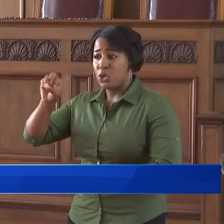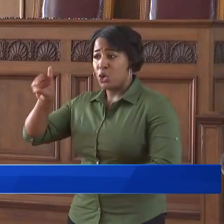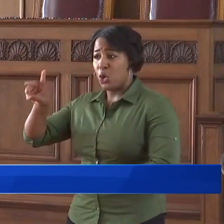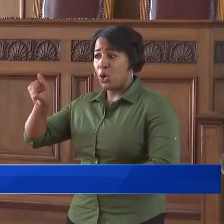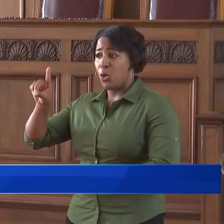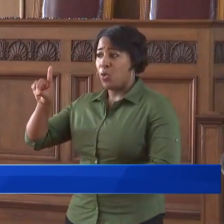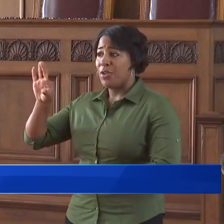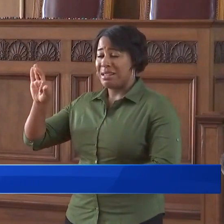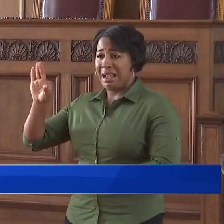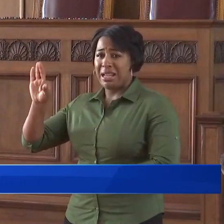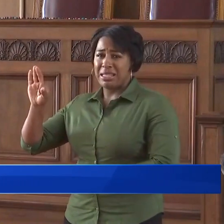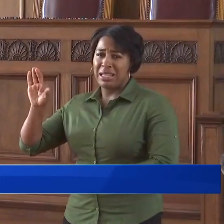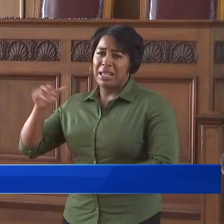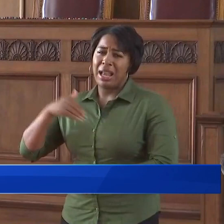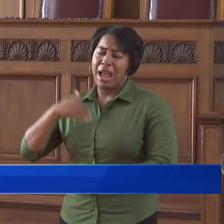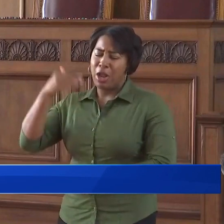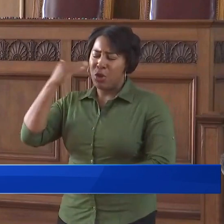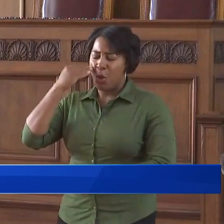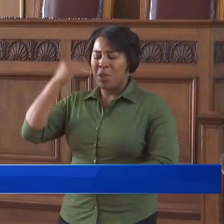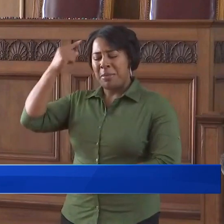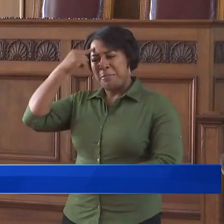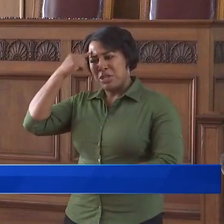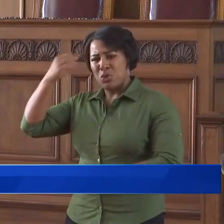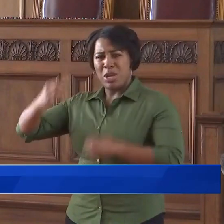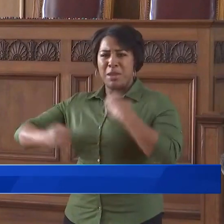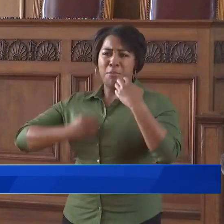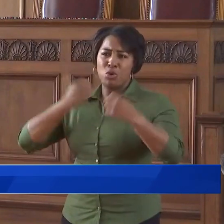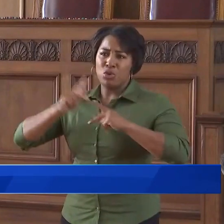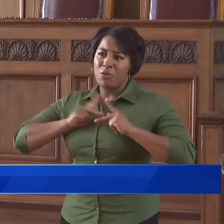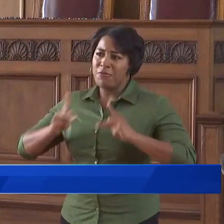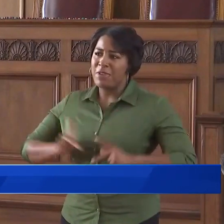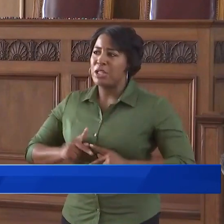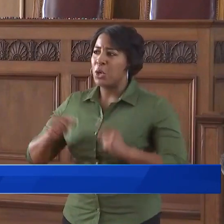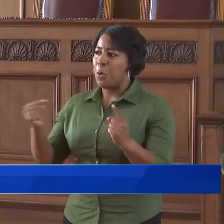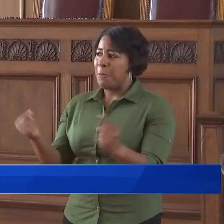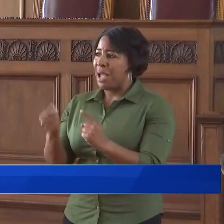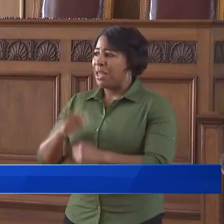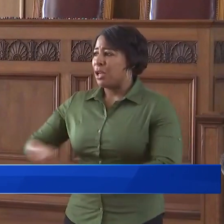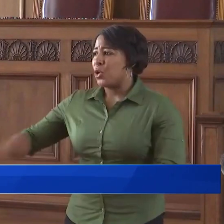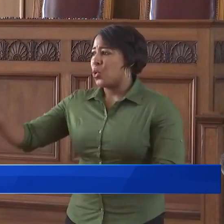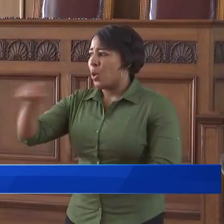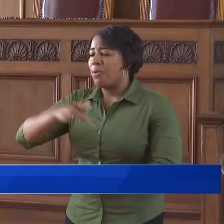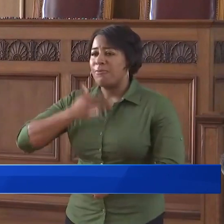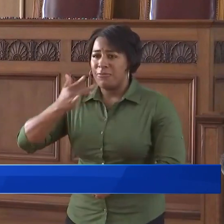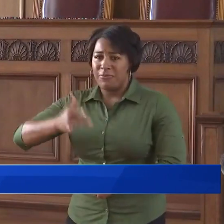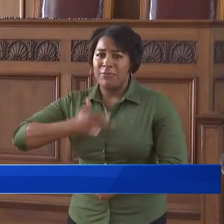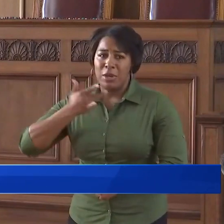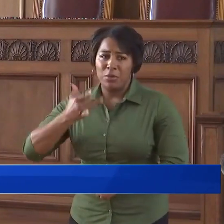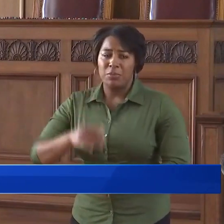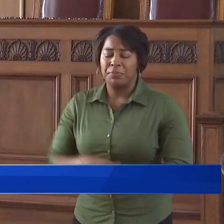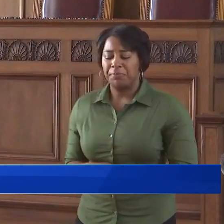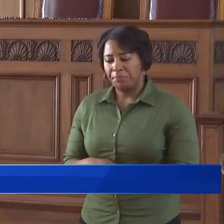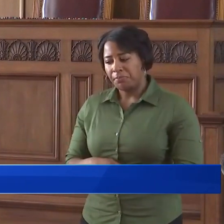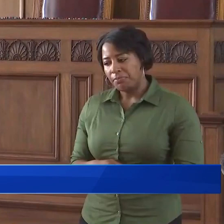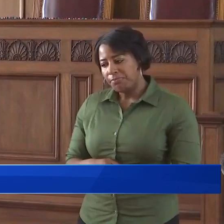RESTAURANTS AND RETAIL TO 50 PERCENT REGULAR CAPACITY--AND REQUIRING THEM TO ENFORCE SOCIAL DISTANCING AND FREQUENT